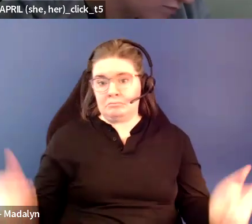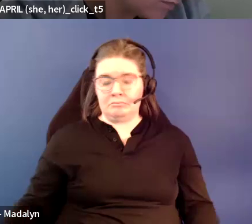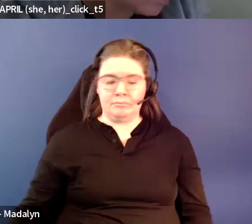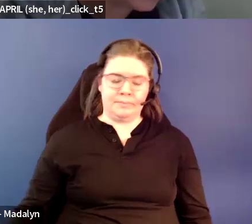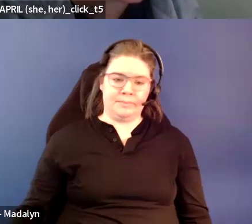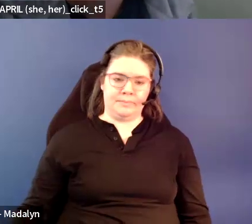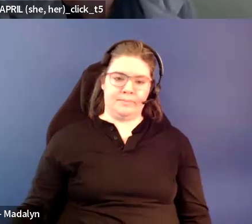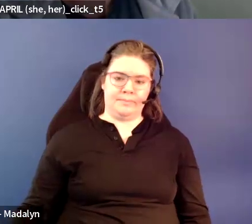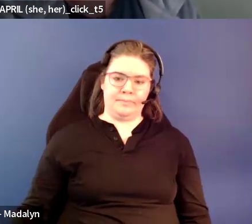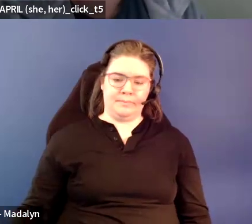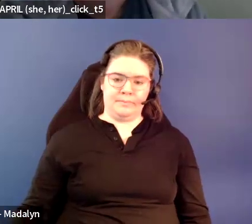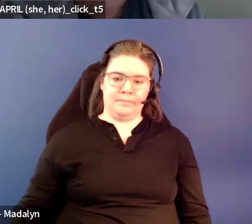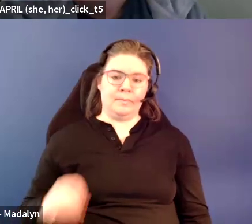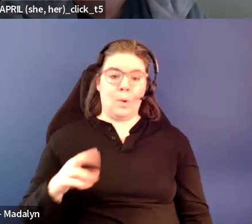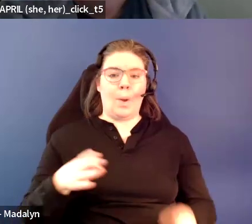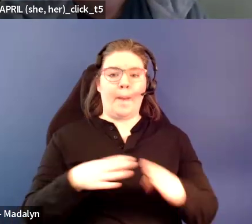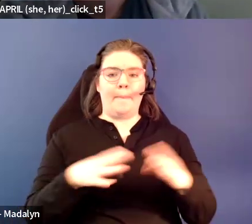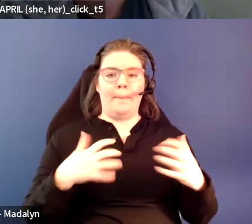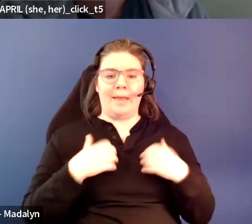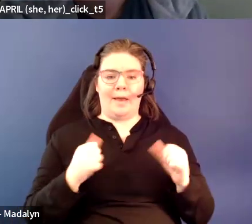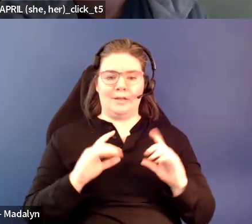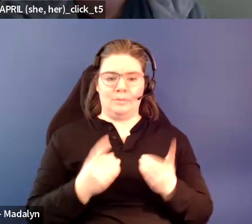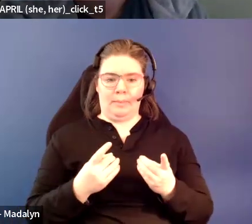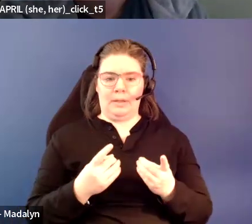Elissa w/ APRIL: the Public Health Department. They're supposed to be the ones as well.